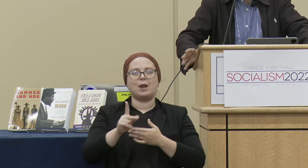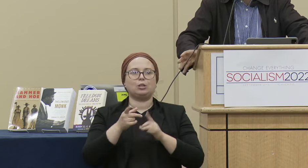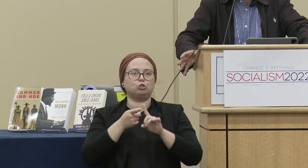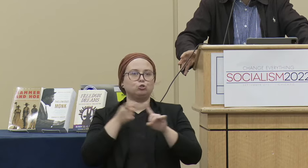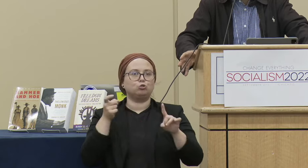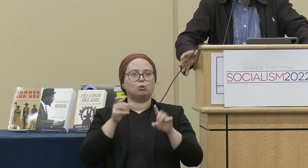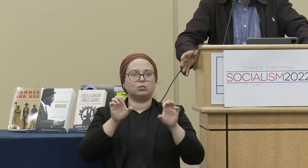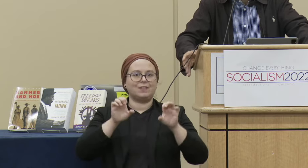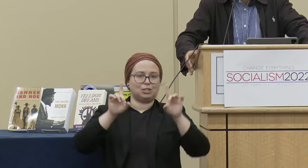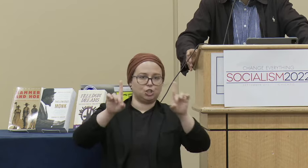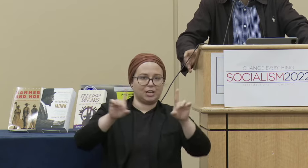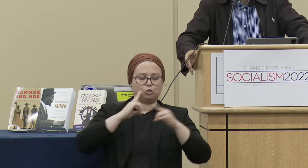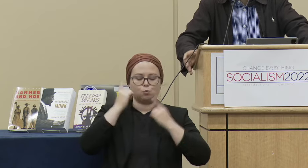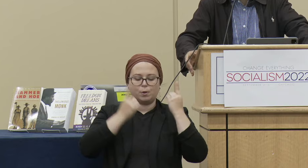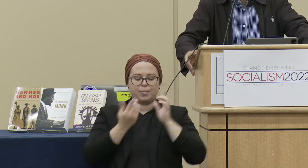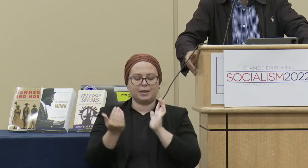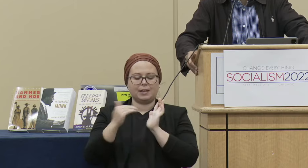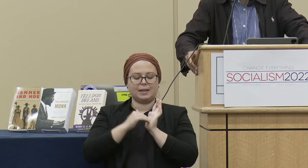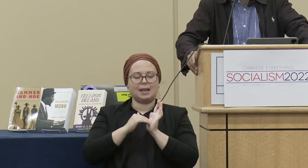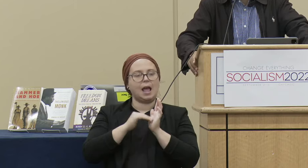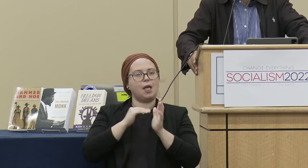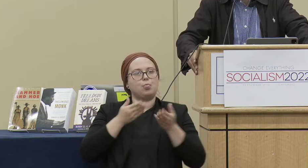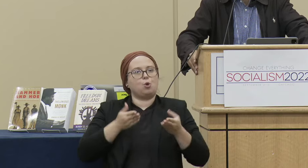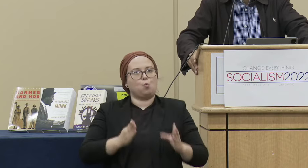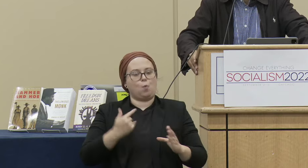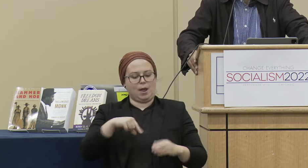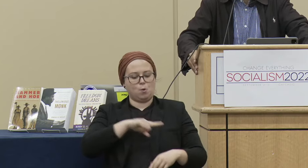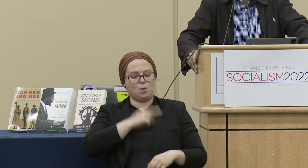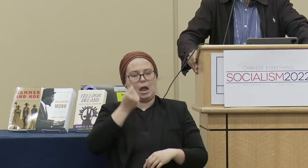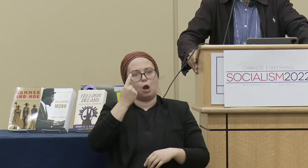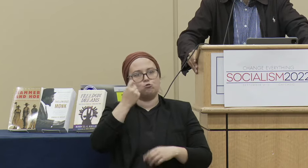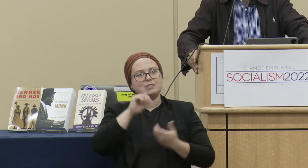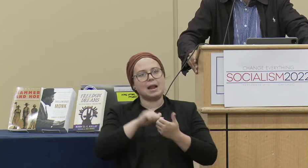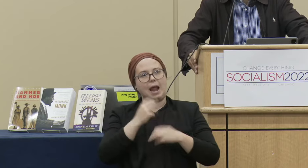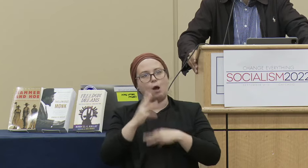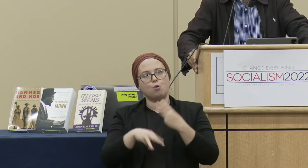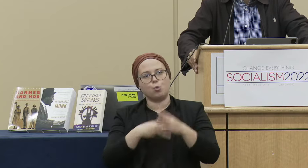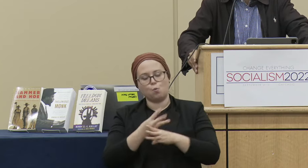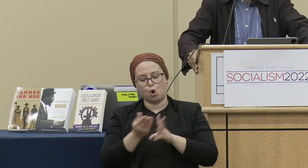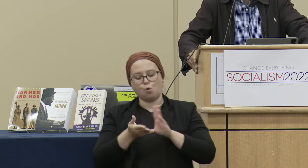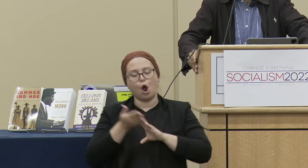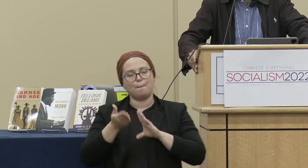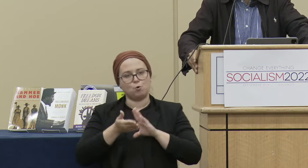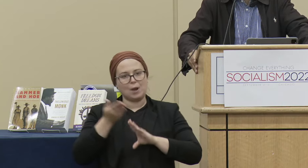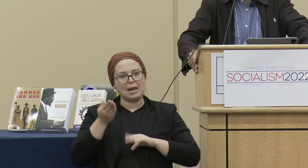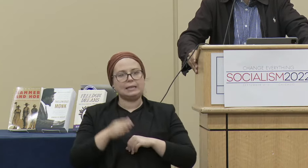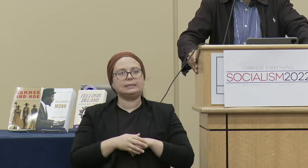And part of the argument has to do with reparations both as a source of education and rethinking the way we